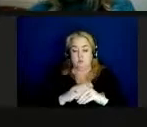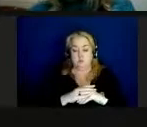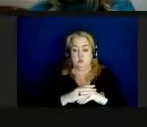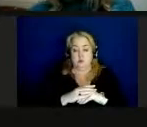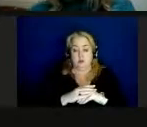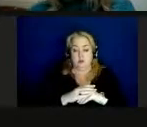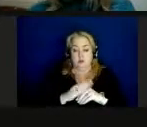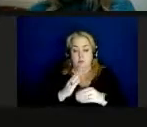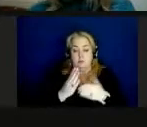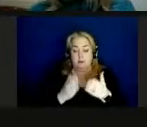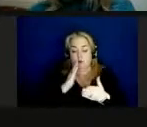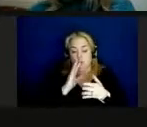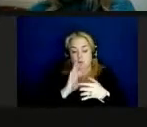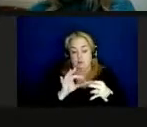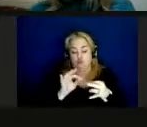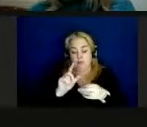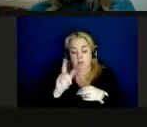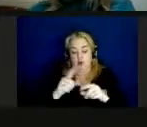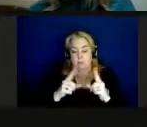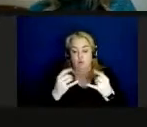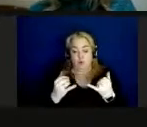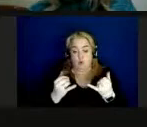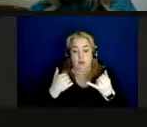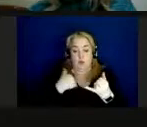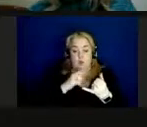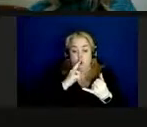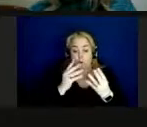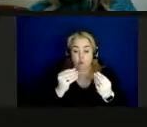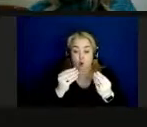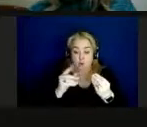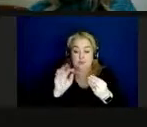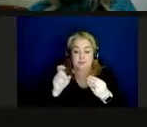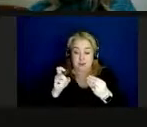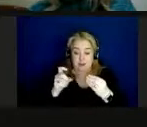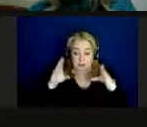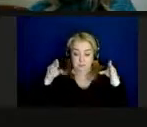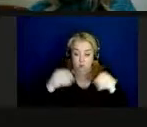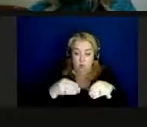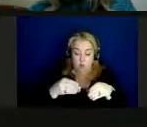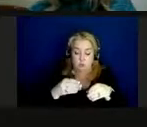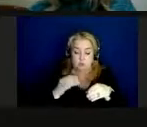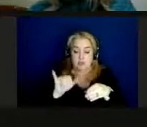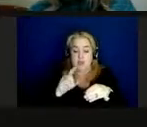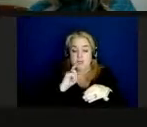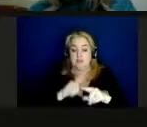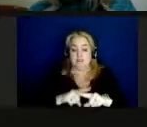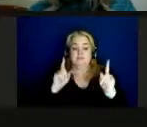DIFFERENT REVENUE SOURCE.